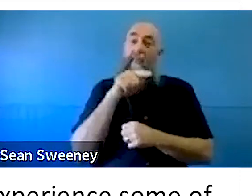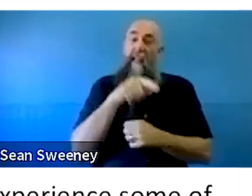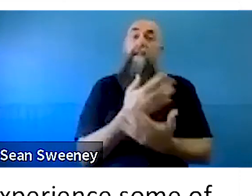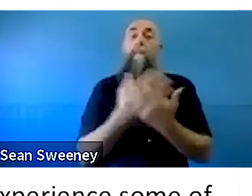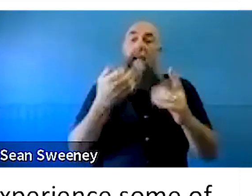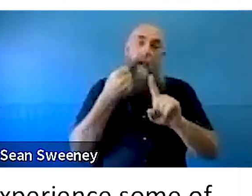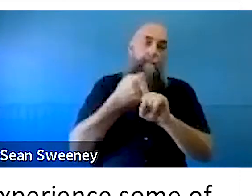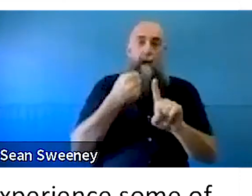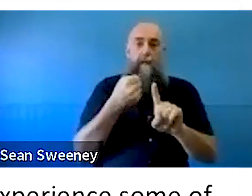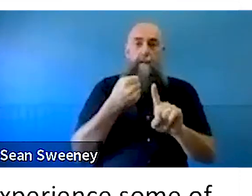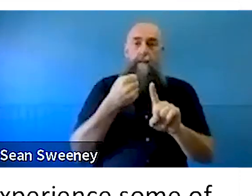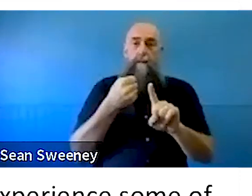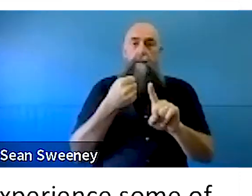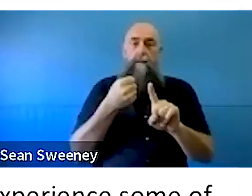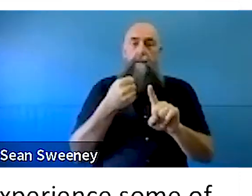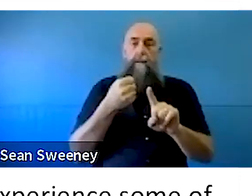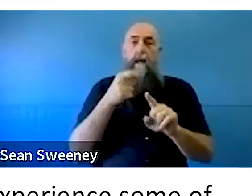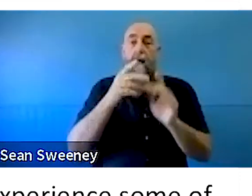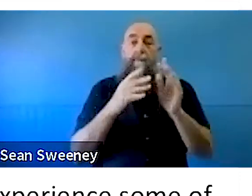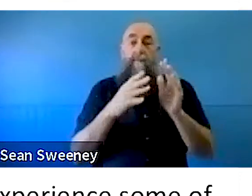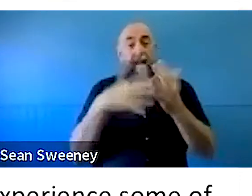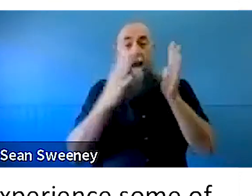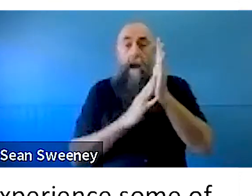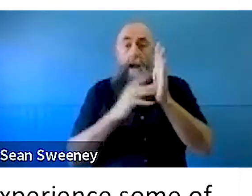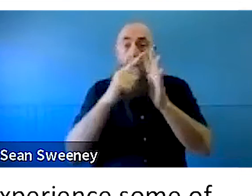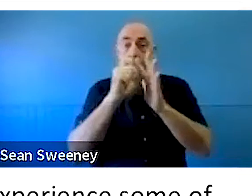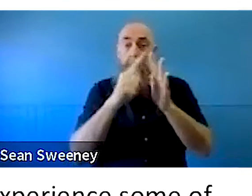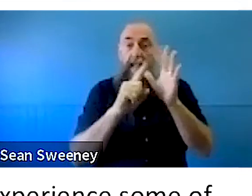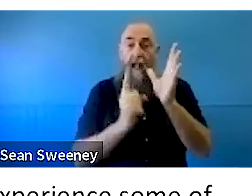It is how the world copes with you.